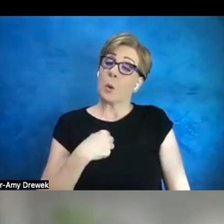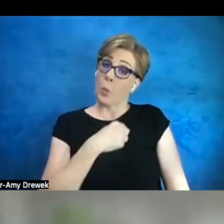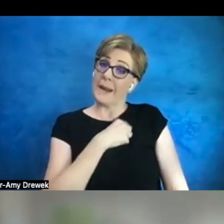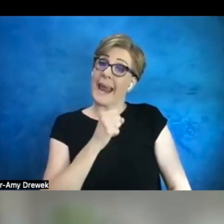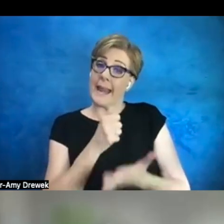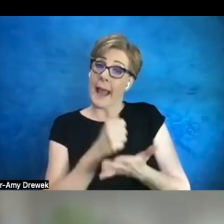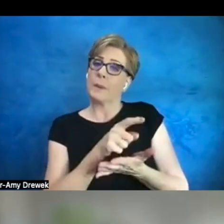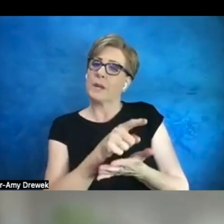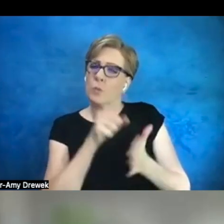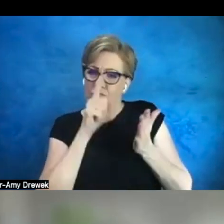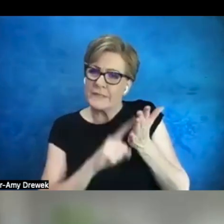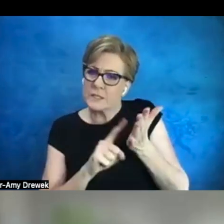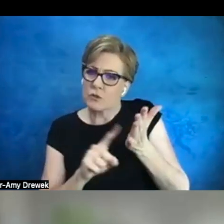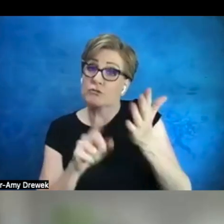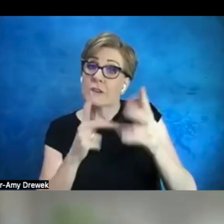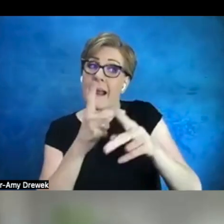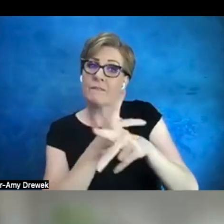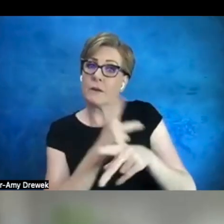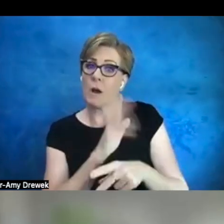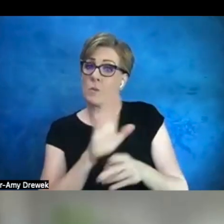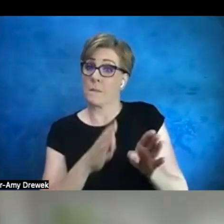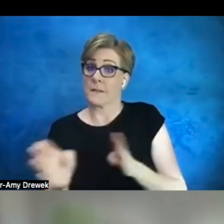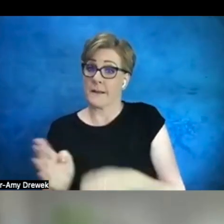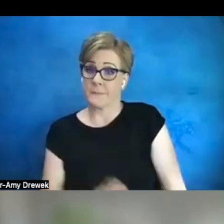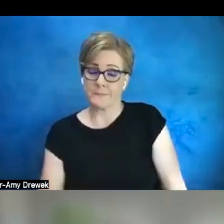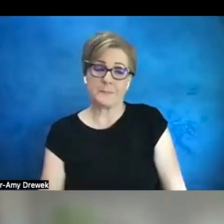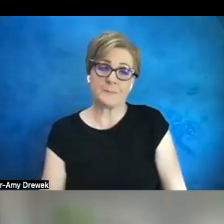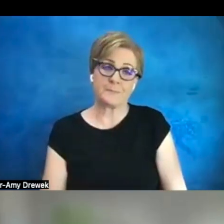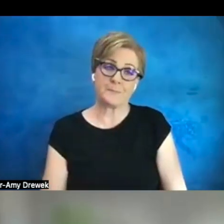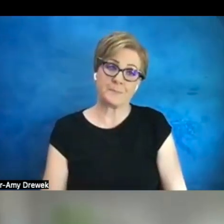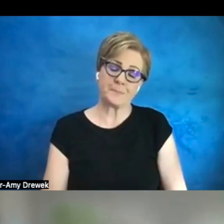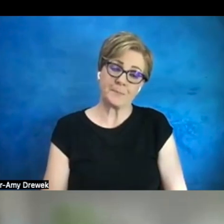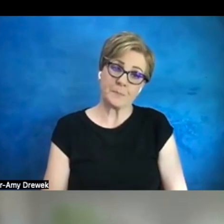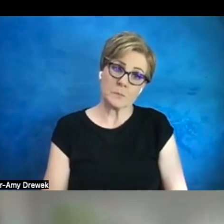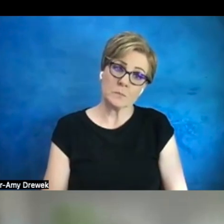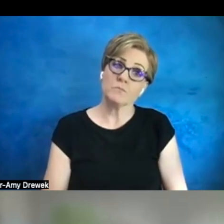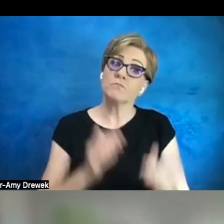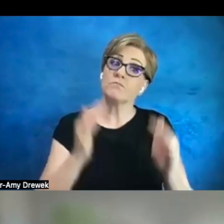thinking through what your plan might be. Next bullet point. It is important to note